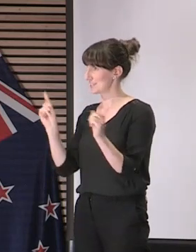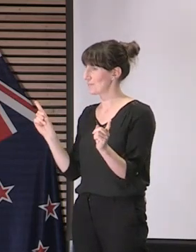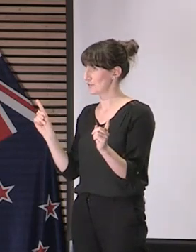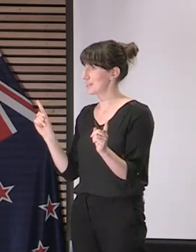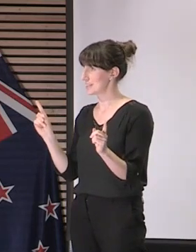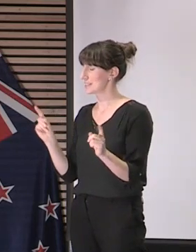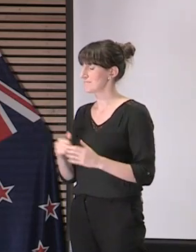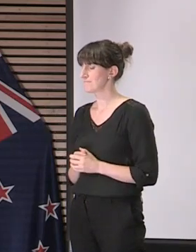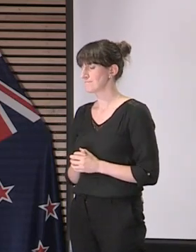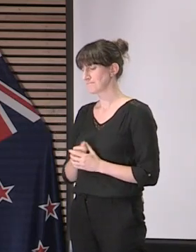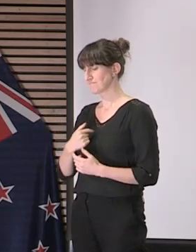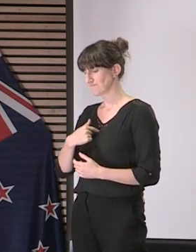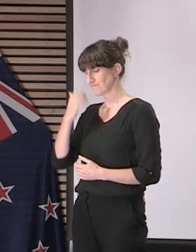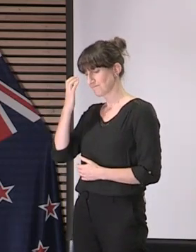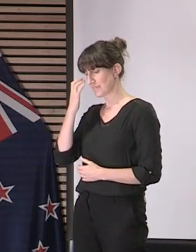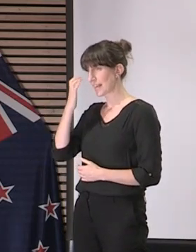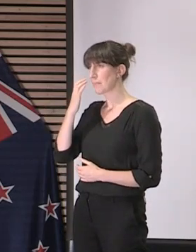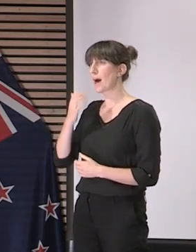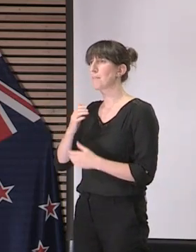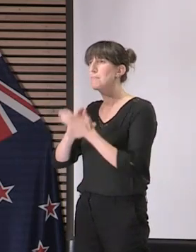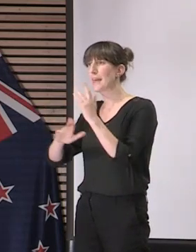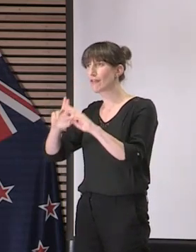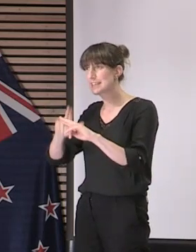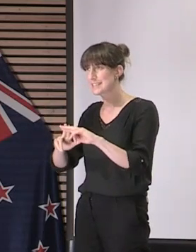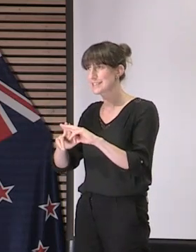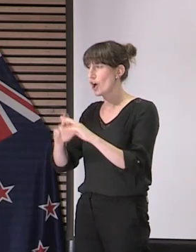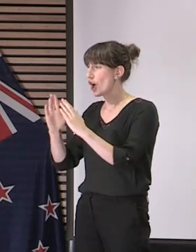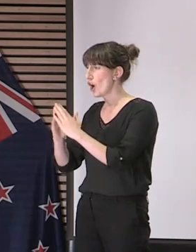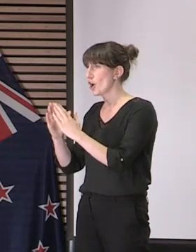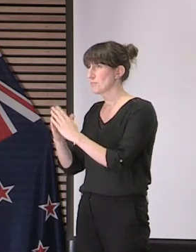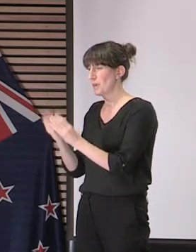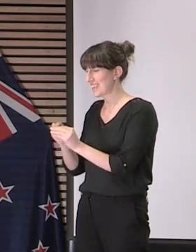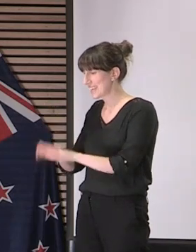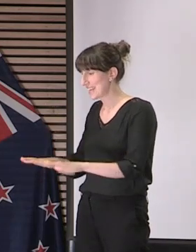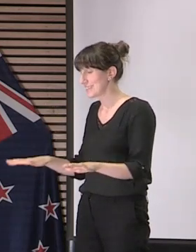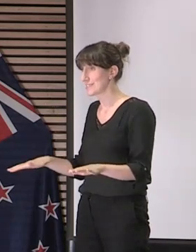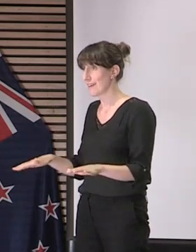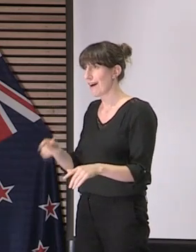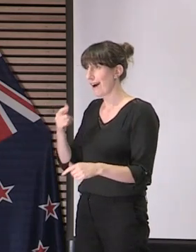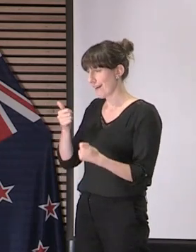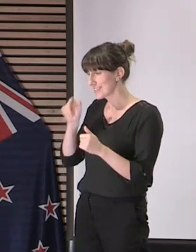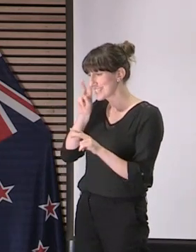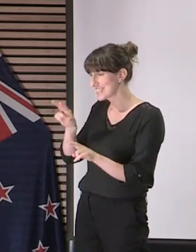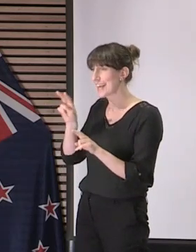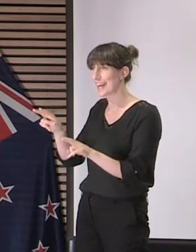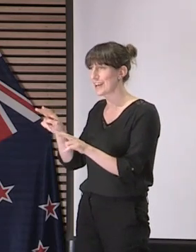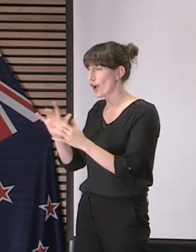will look different to begin with during COVID-19 alert level 4. I know I personally have been thinking about